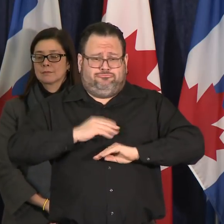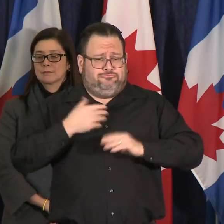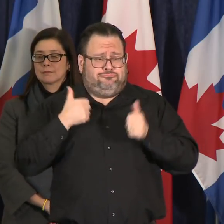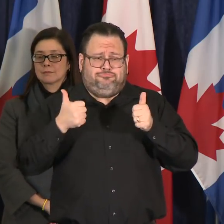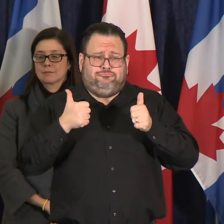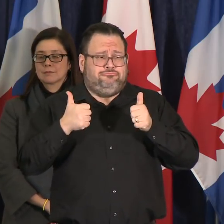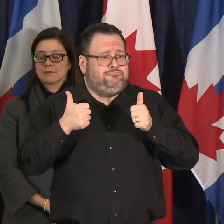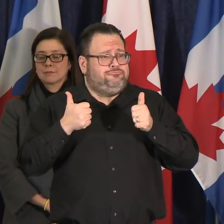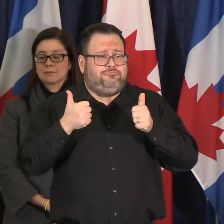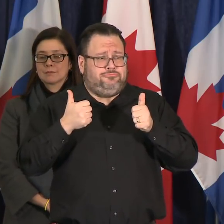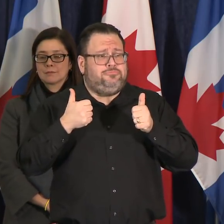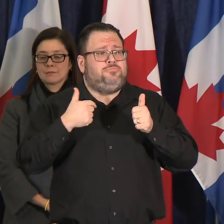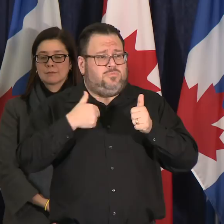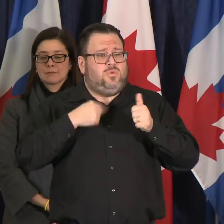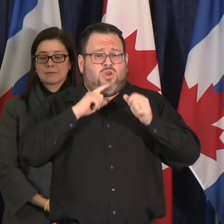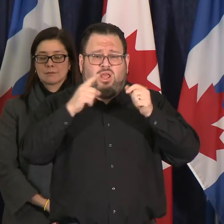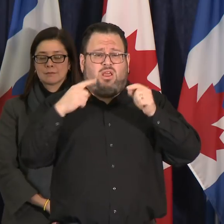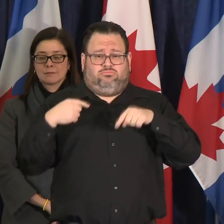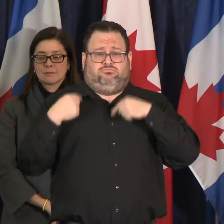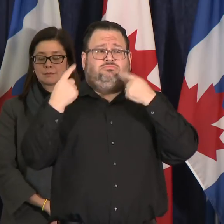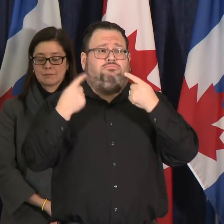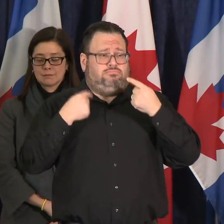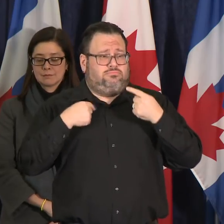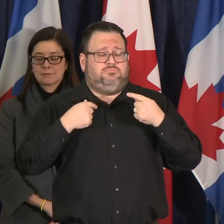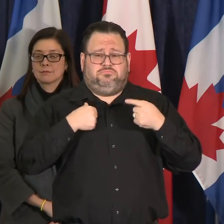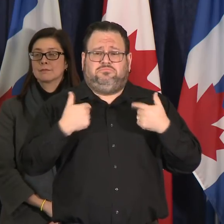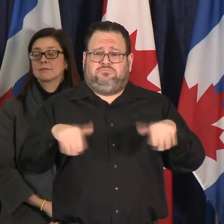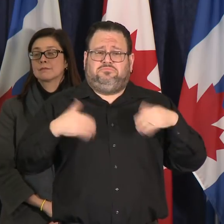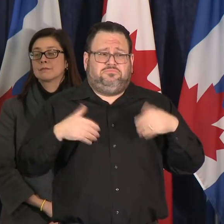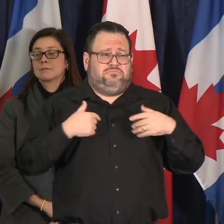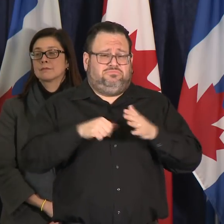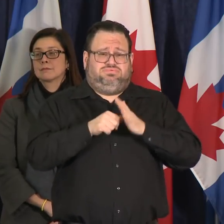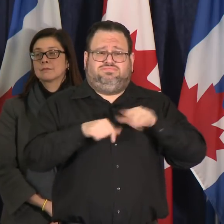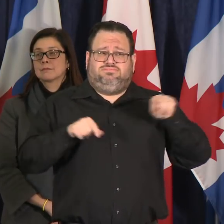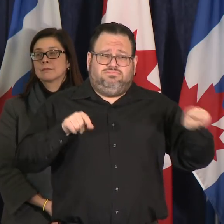happening in both of those groups every day this this situation has been well